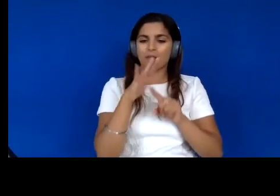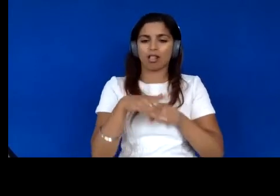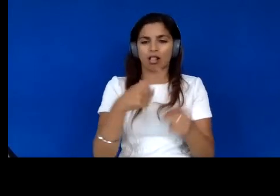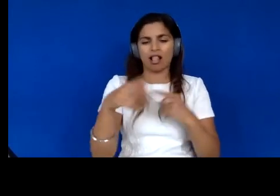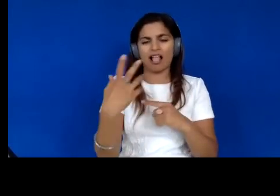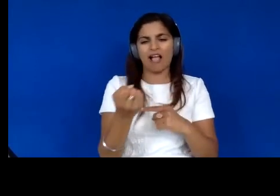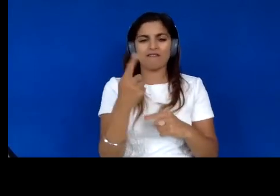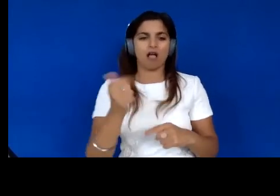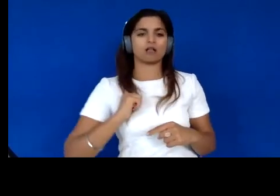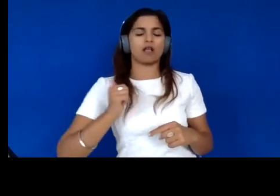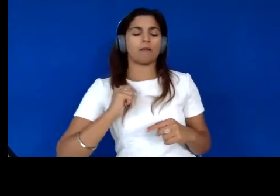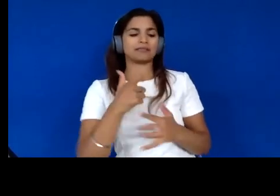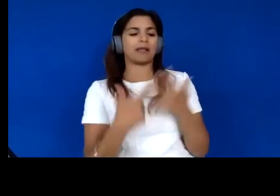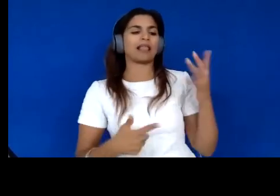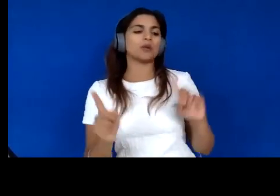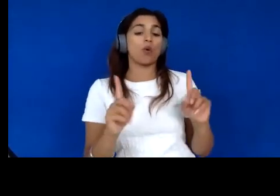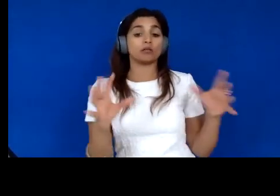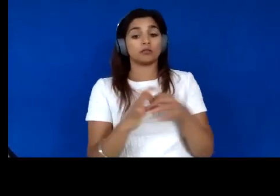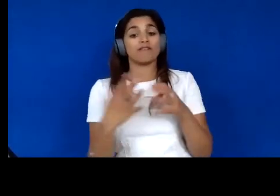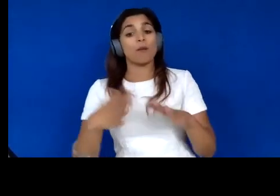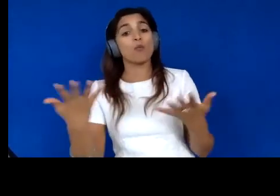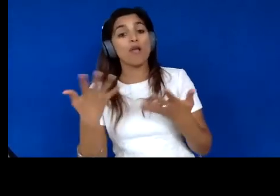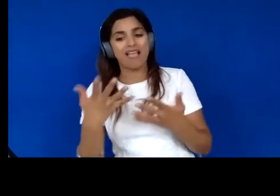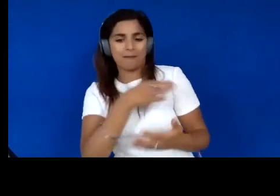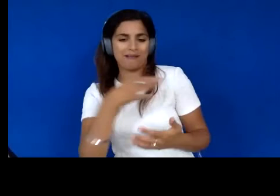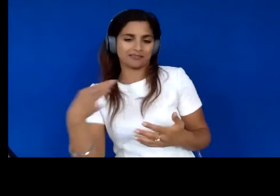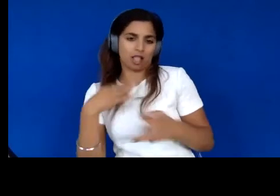researchers in ways that demean disabled bodies and prevent properly survivor